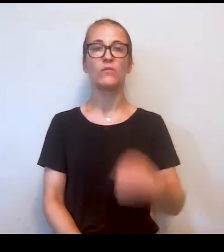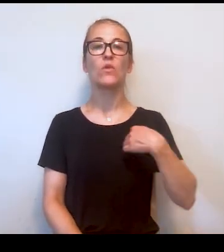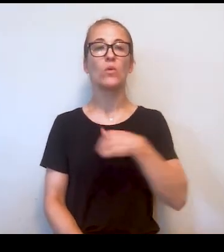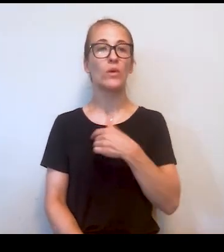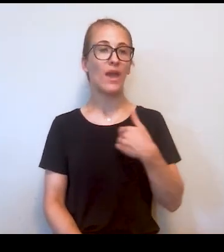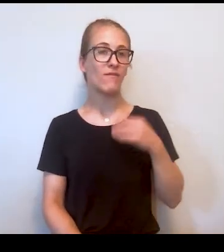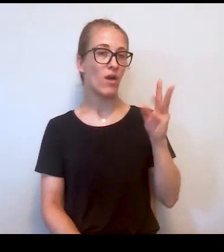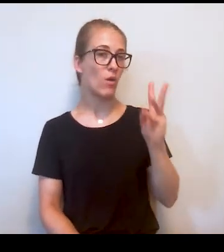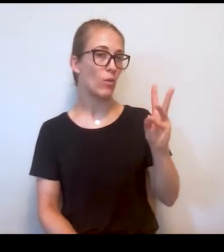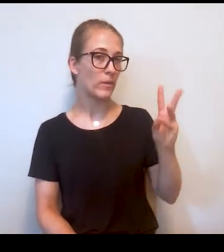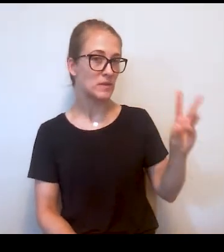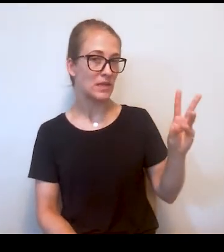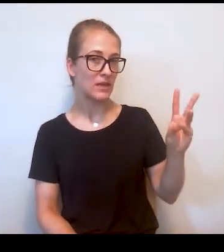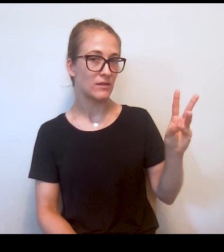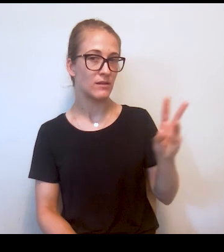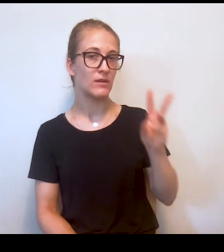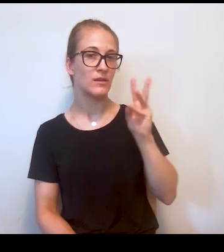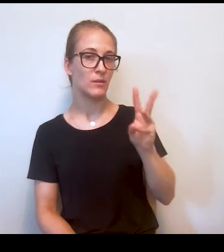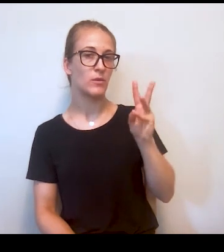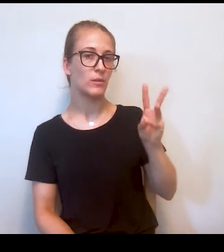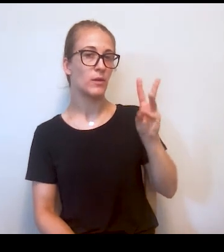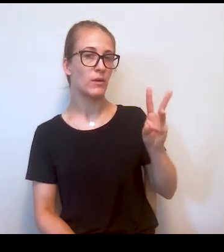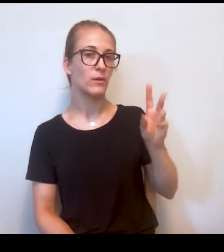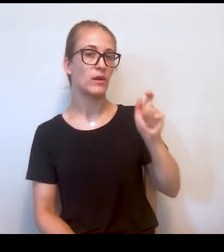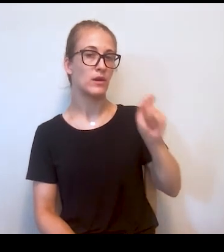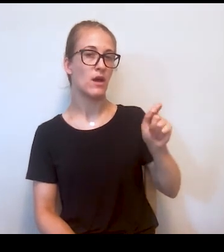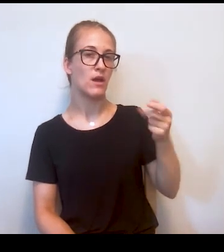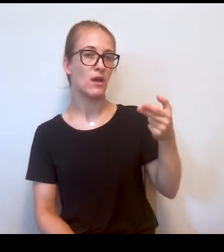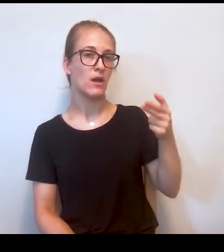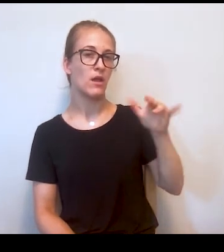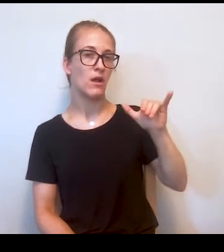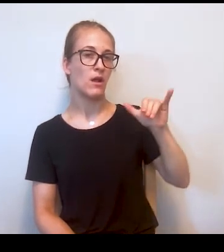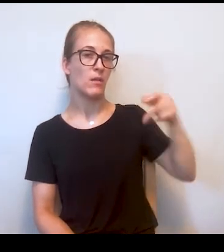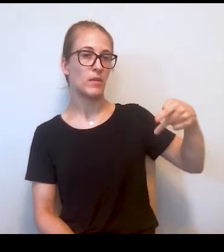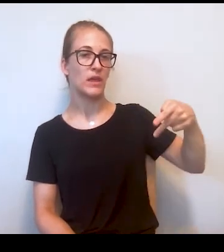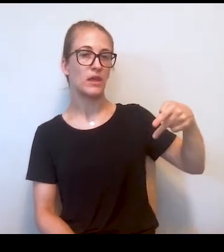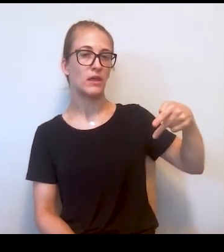dash A-C-C-E-S-S dot com,